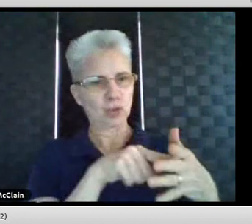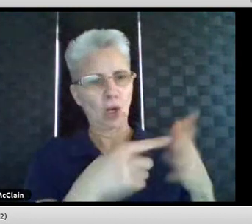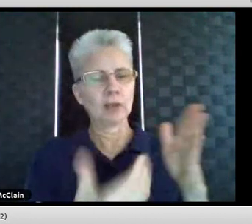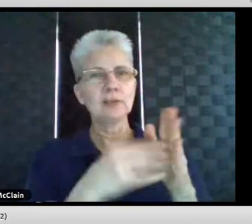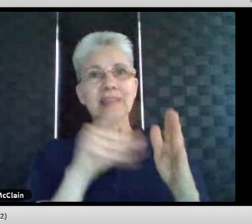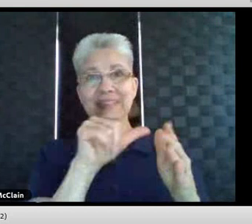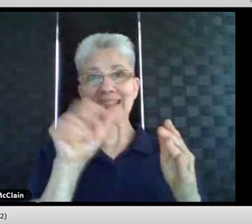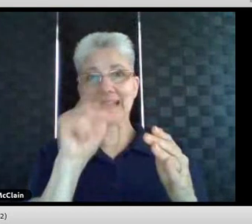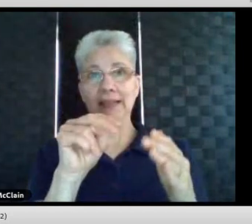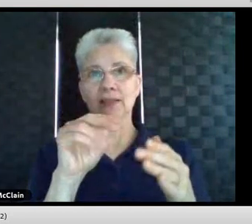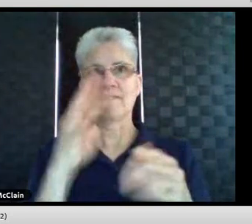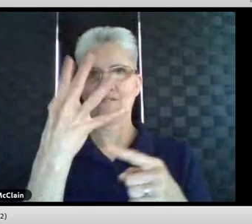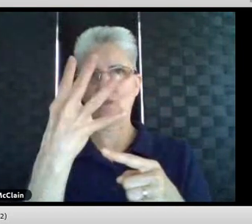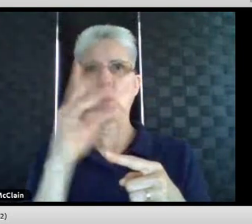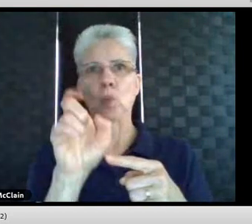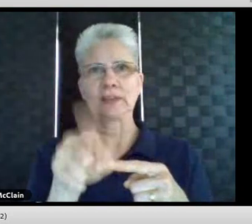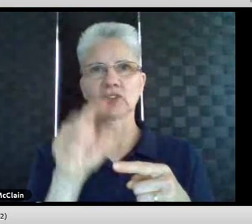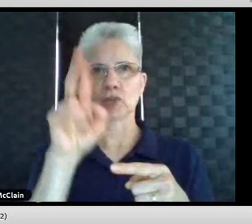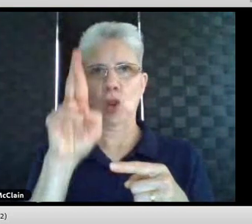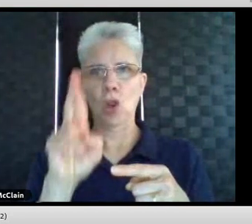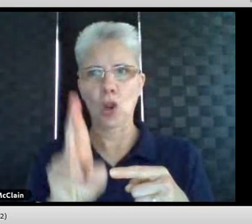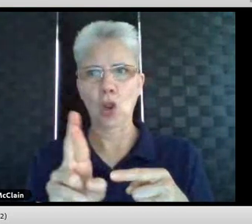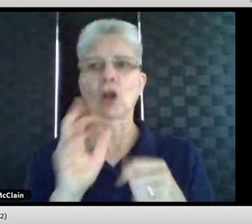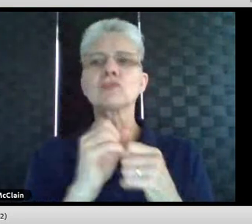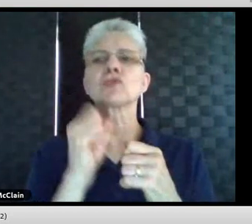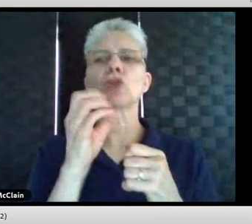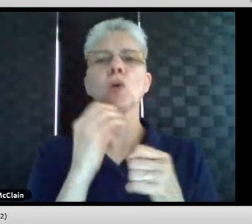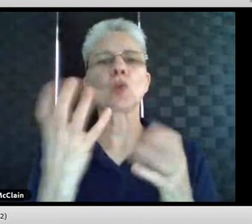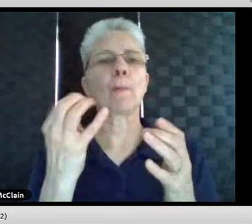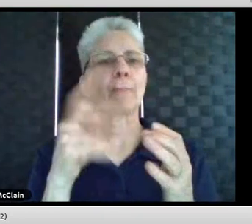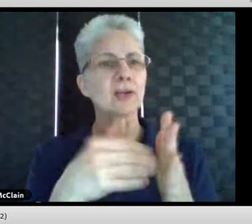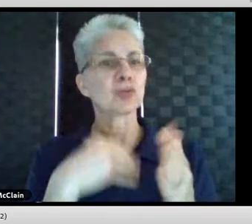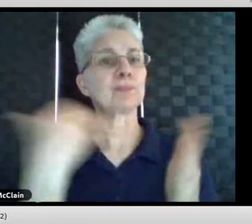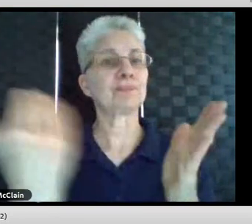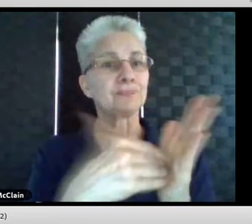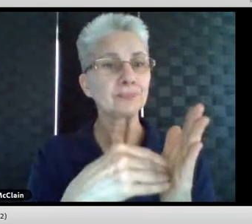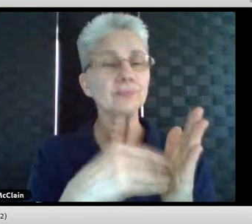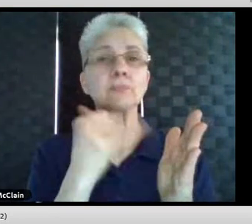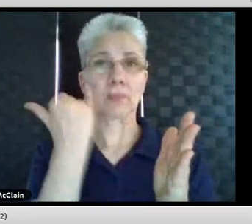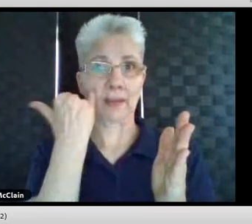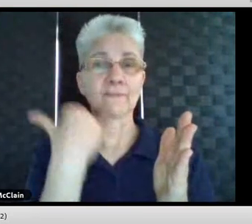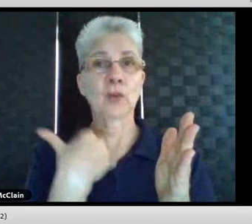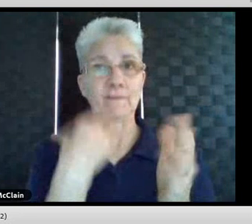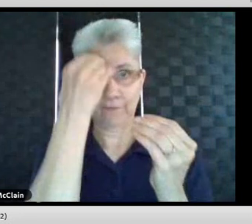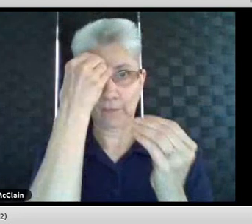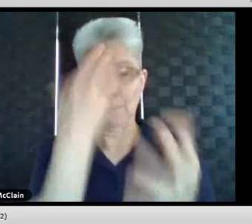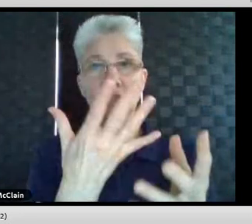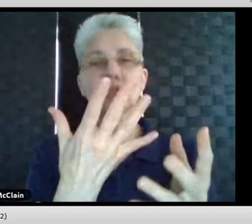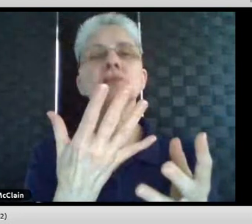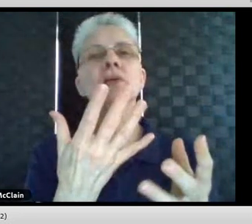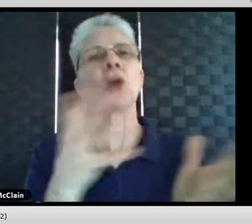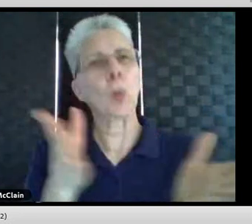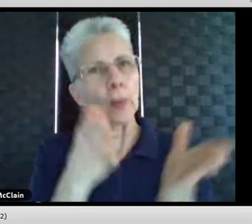and start over, so you kind of go back and start the process over again if you have new information. You reassure the patron.